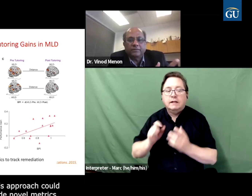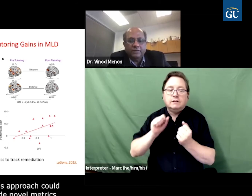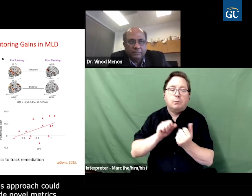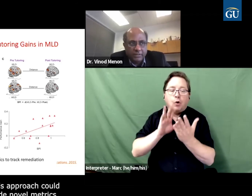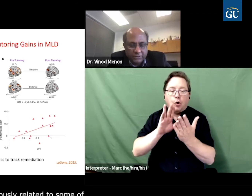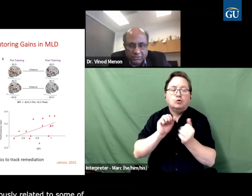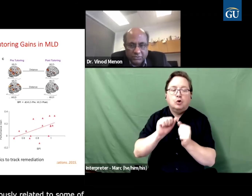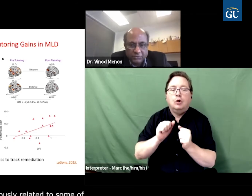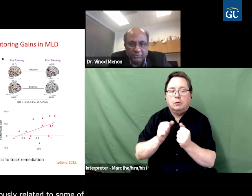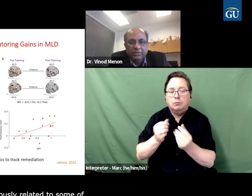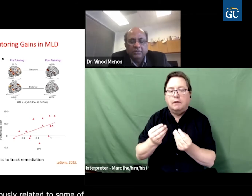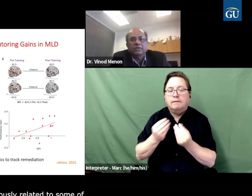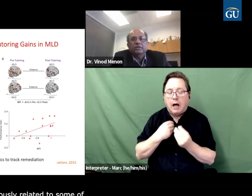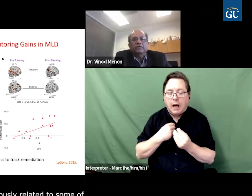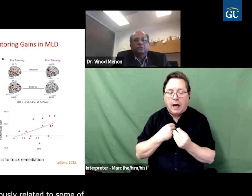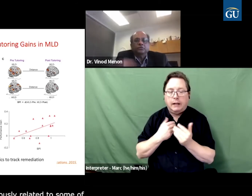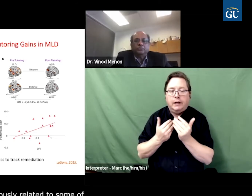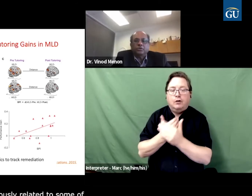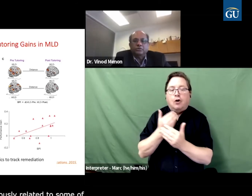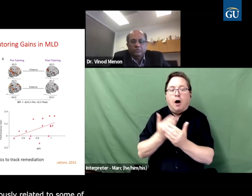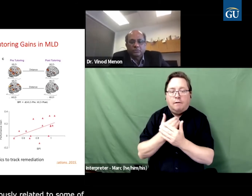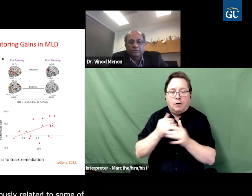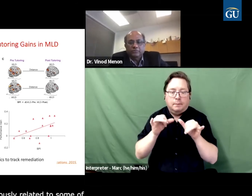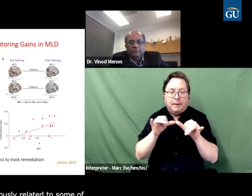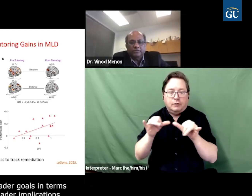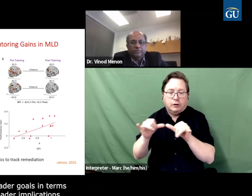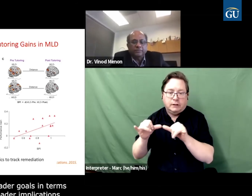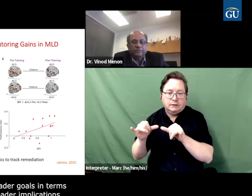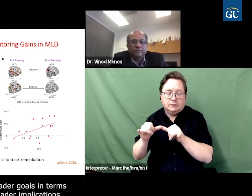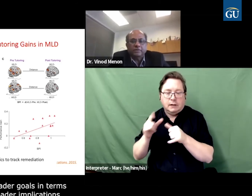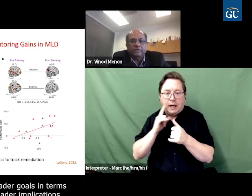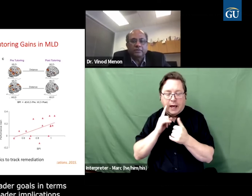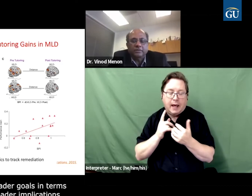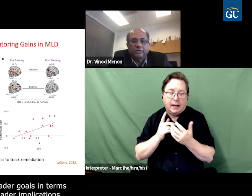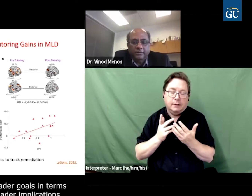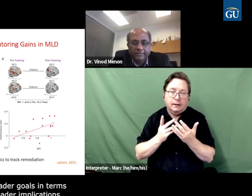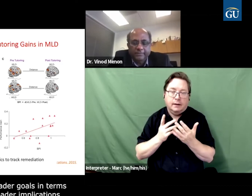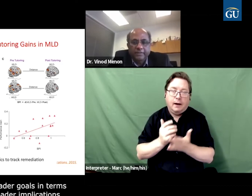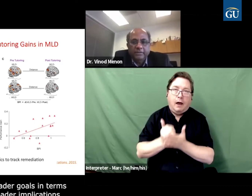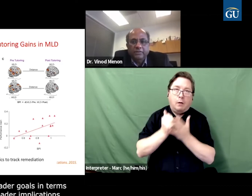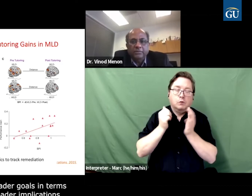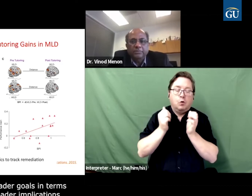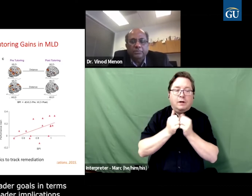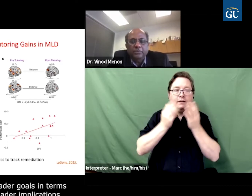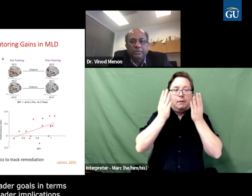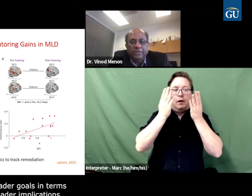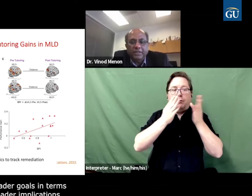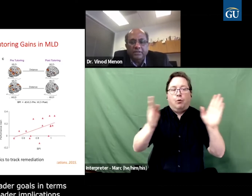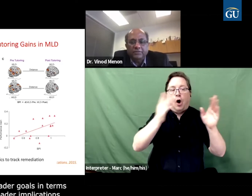metrics and it's obviously related to some of the broader goals in terms of